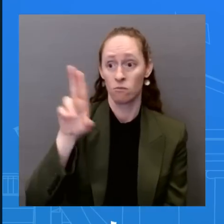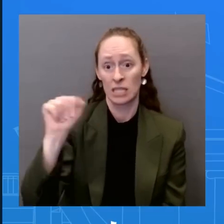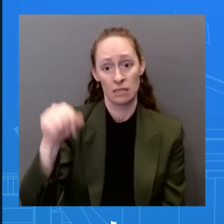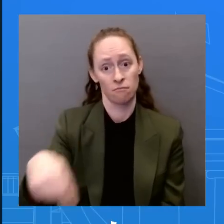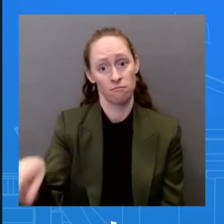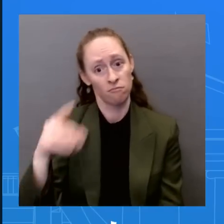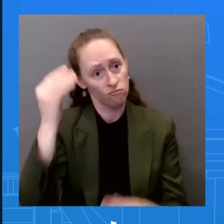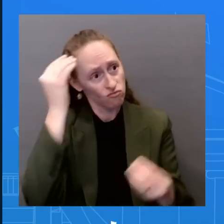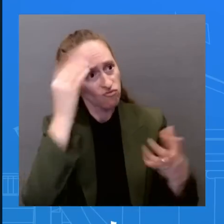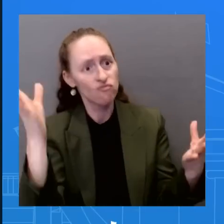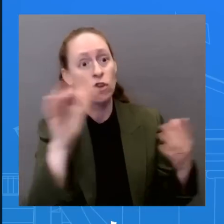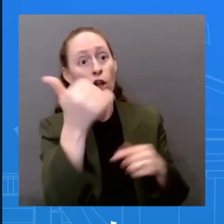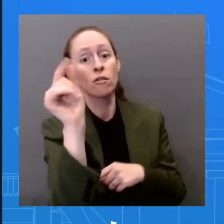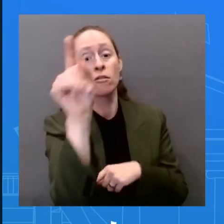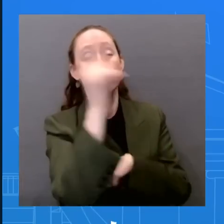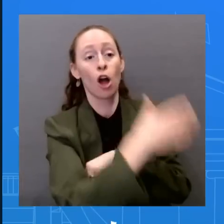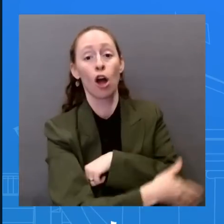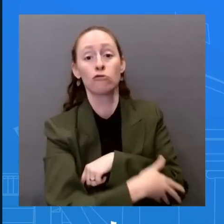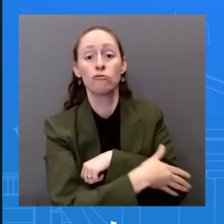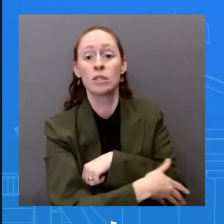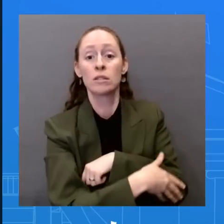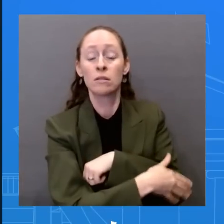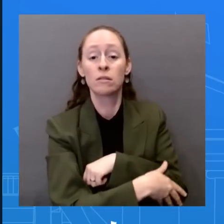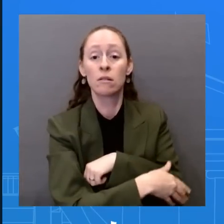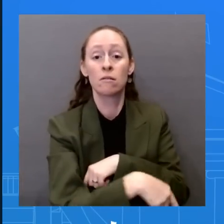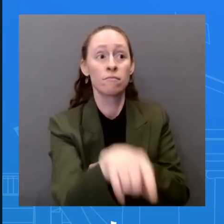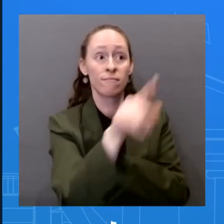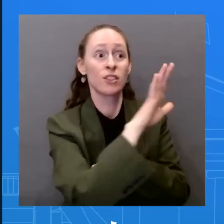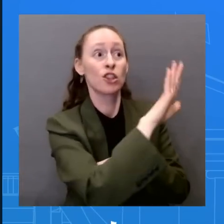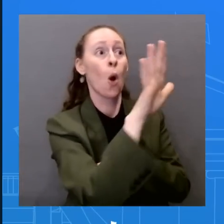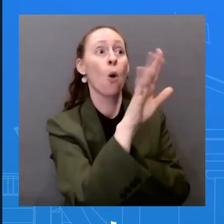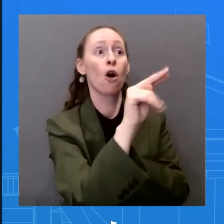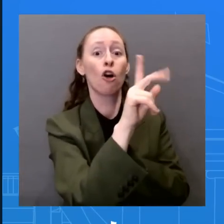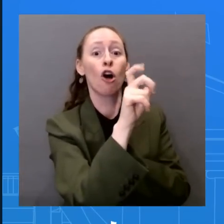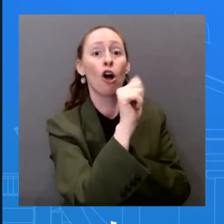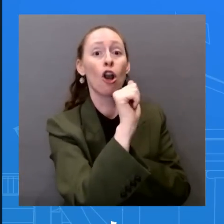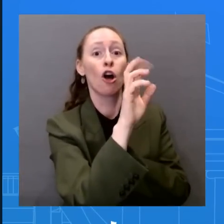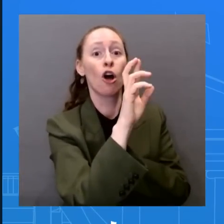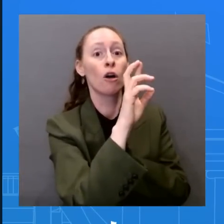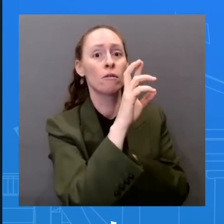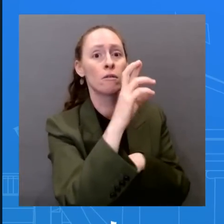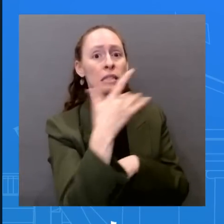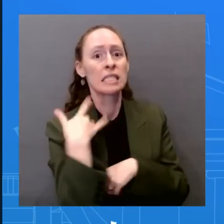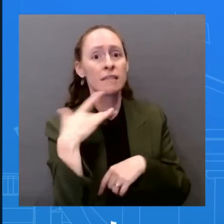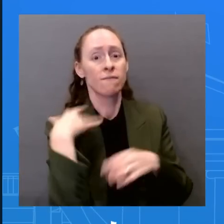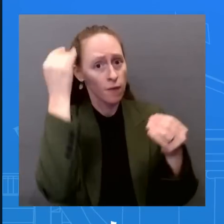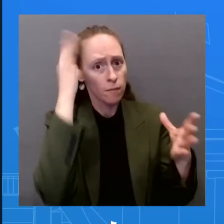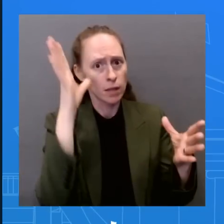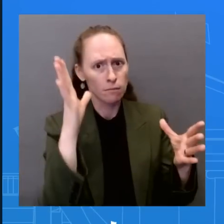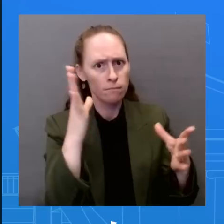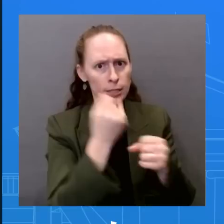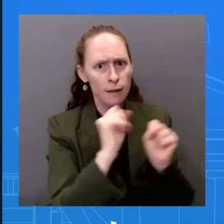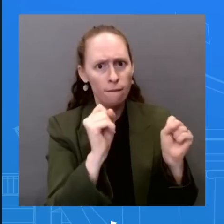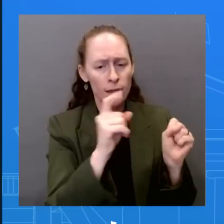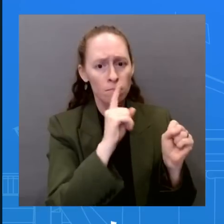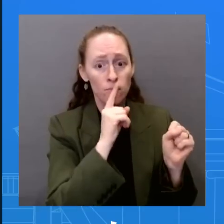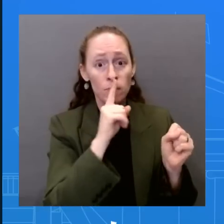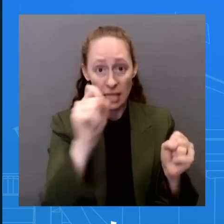Ms. Jean-Pierre: I'm just -- I know you guys have a lot of interest in this, and I know this is a question